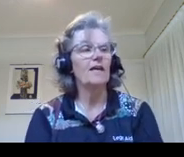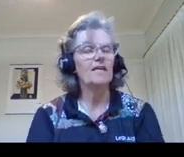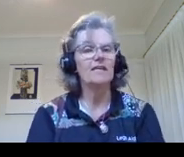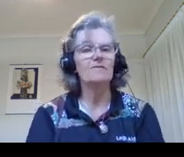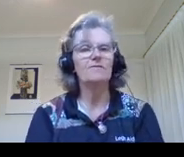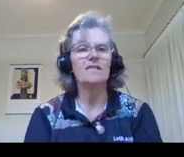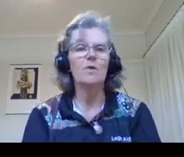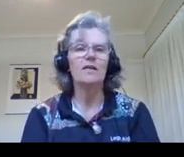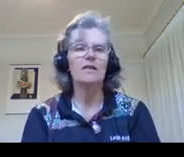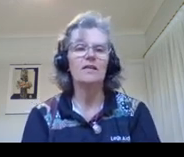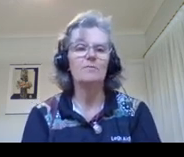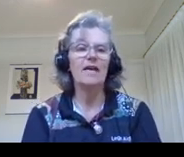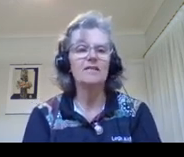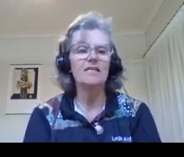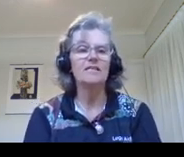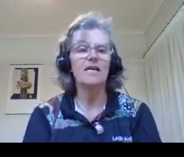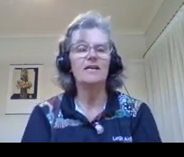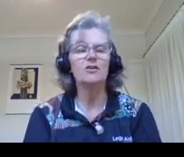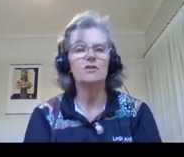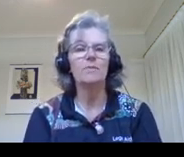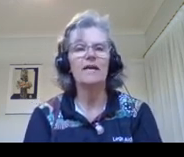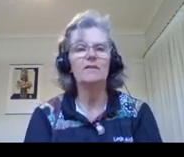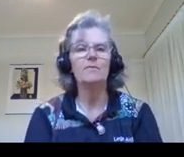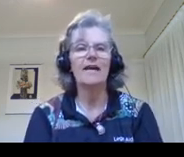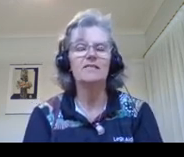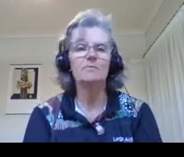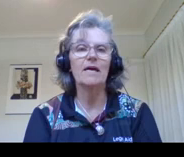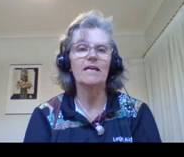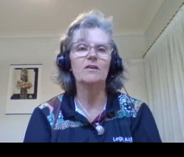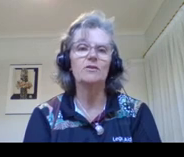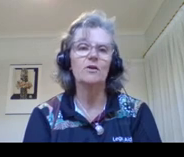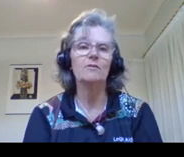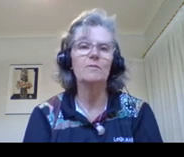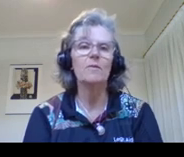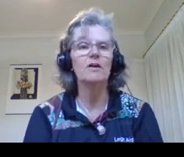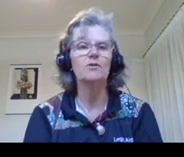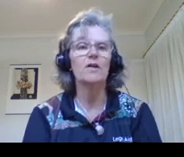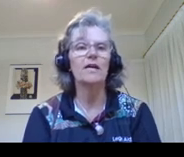give someone their bank details to pay them back some money you know how we might do that